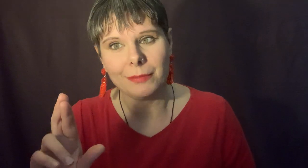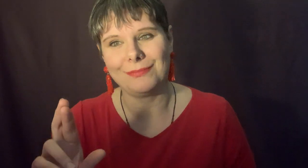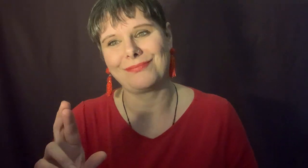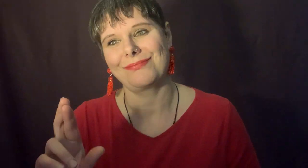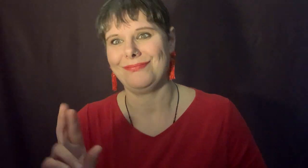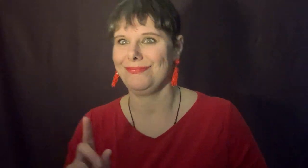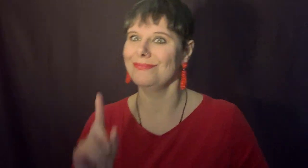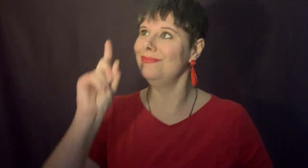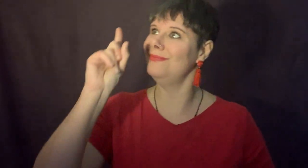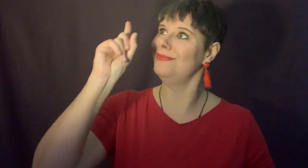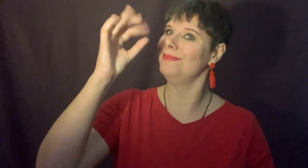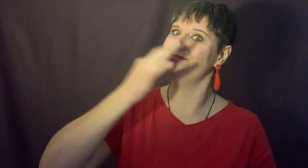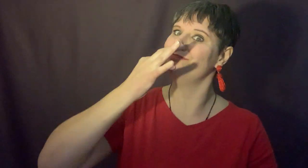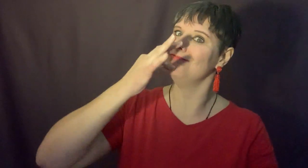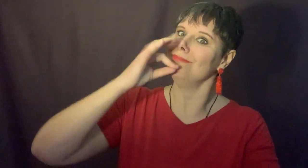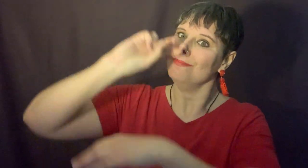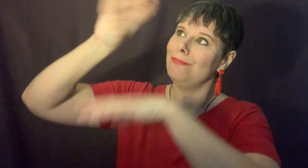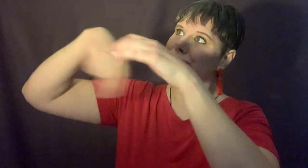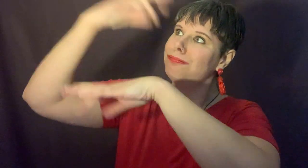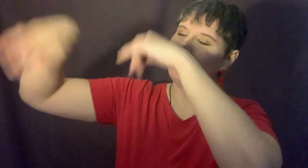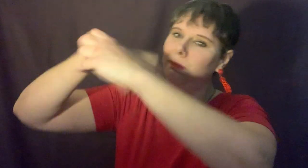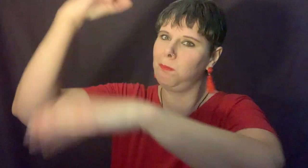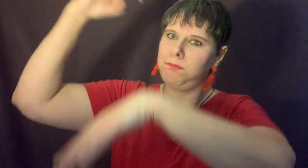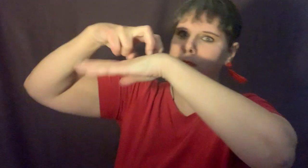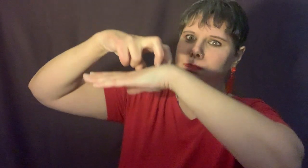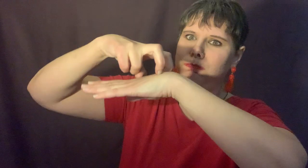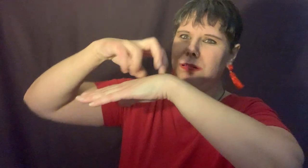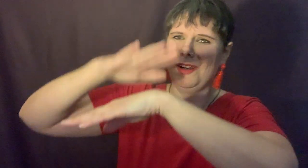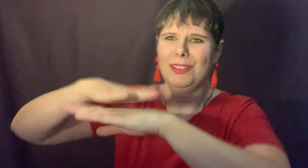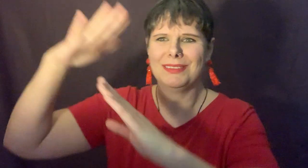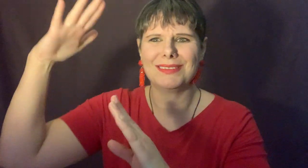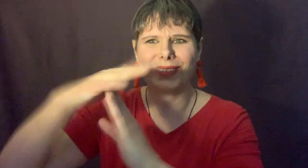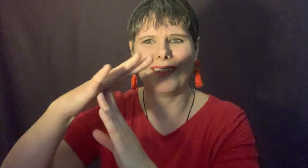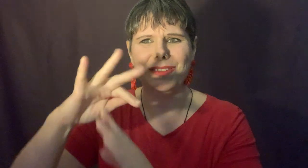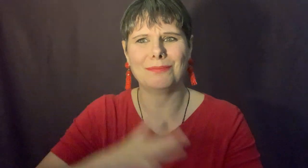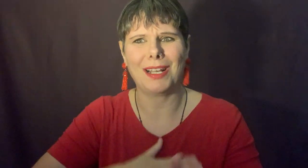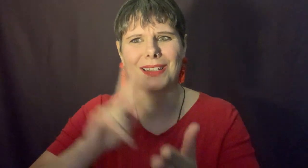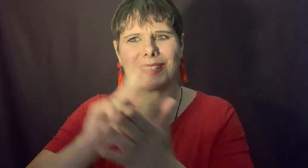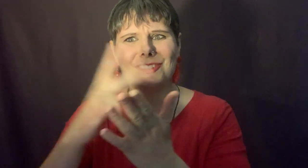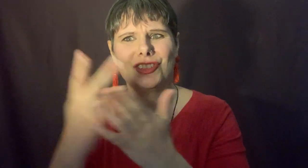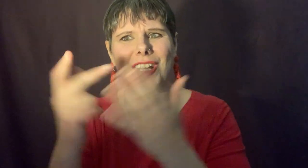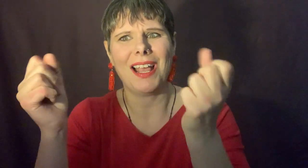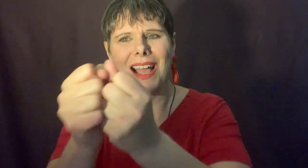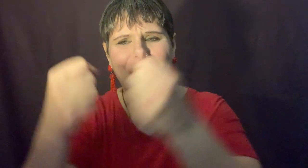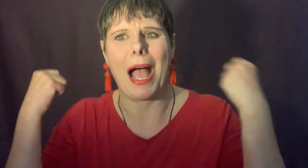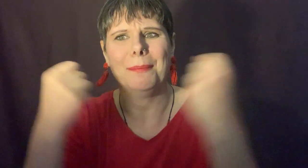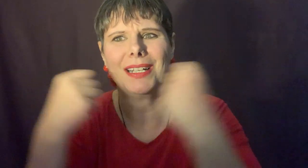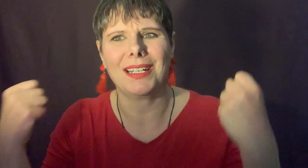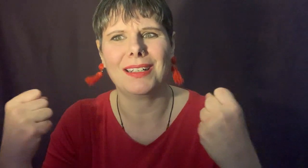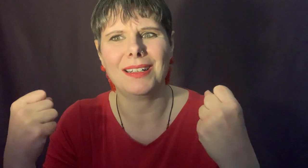Somehow Oscar the expert trapeze artist positioned himself ON TOP of my kitchen cabinets.